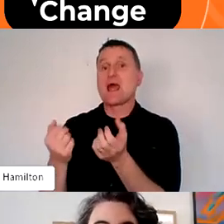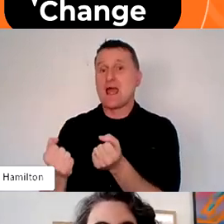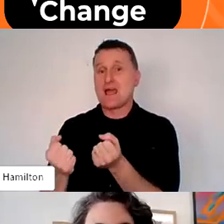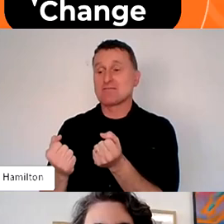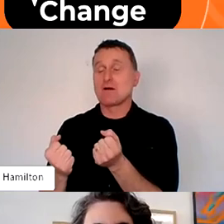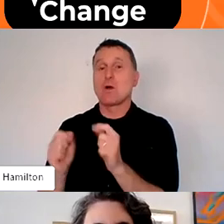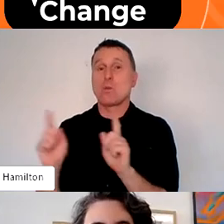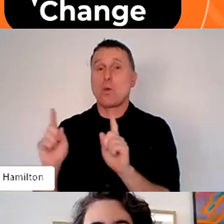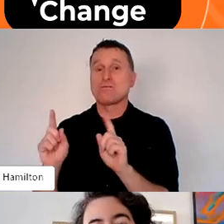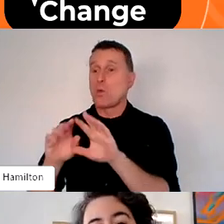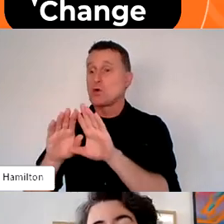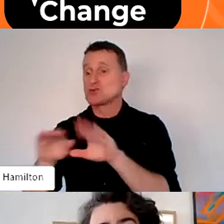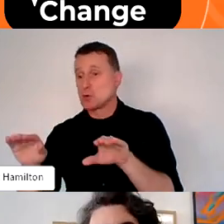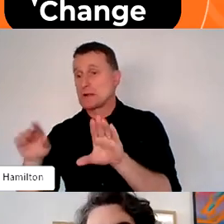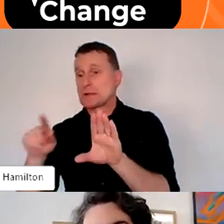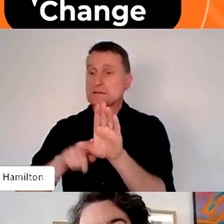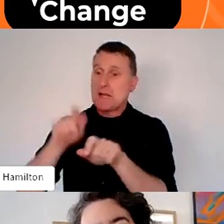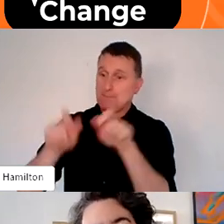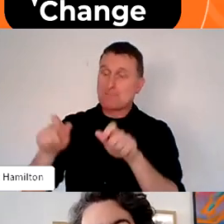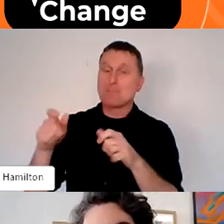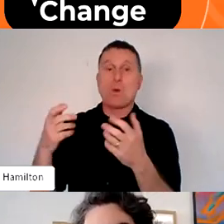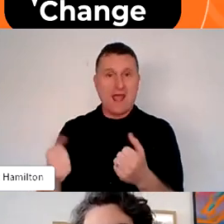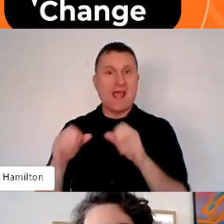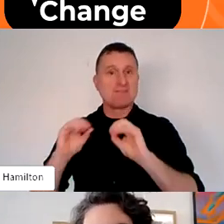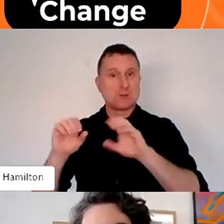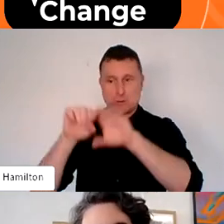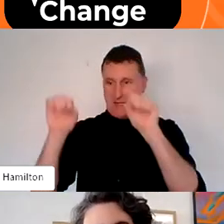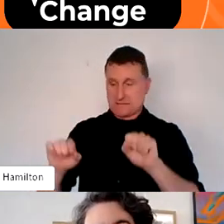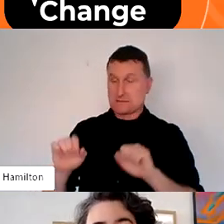young people. But the reality is that our education system is still